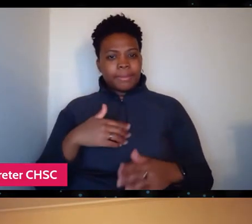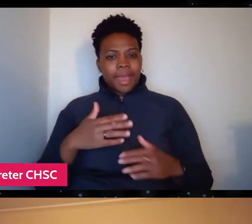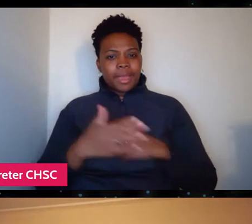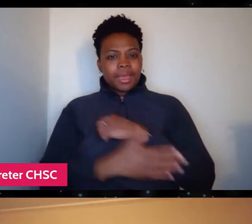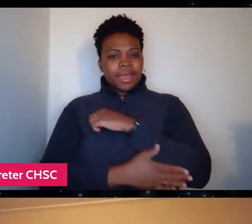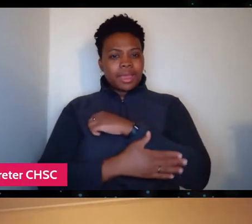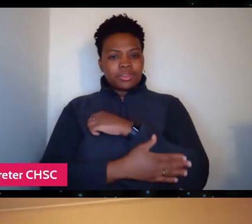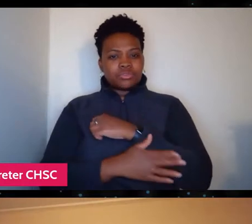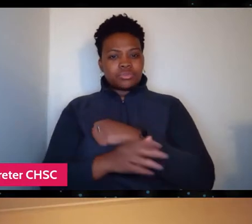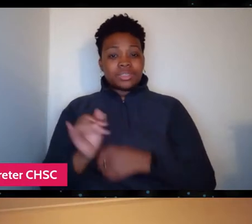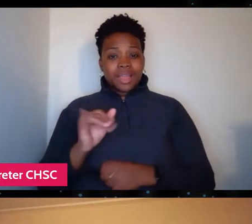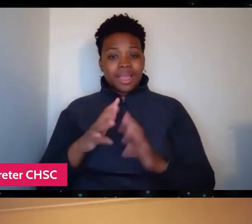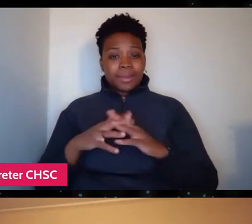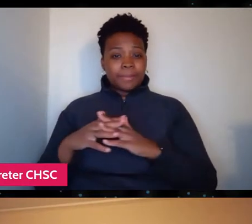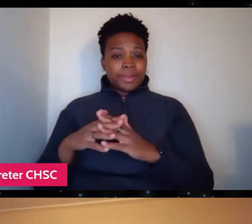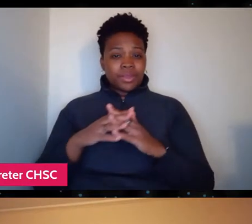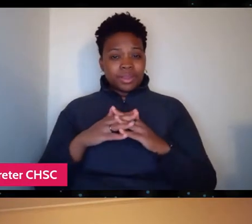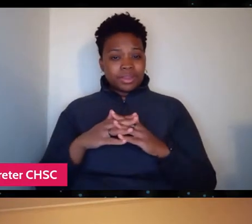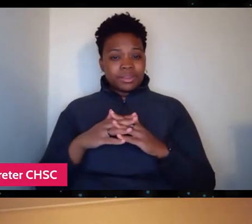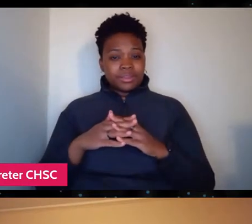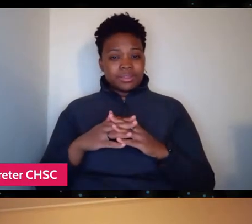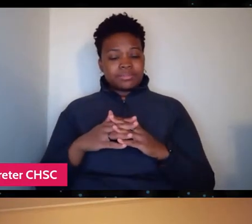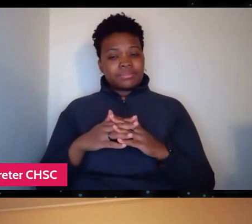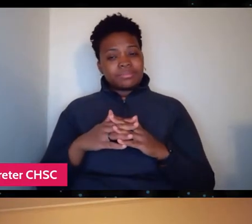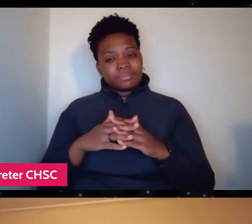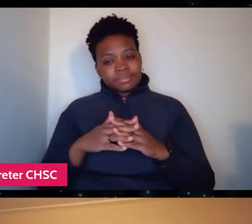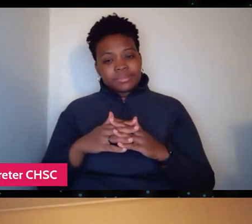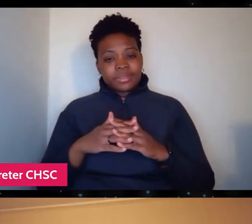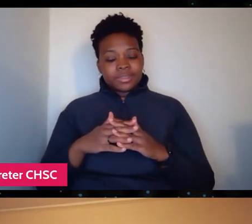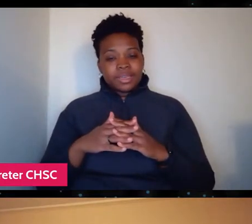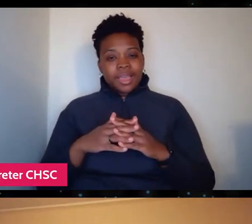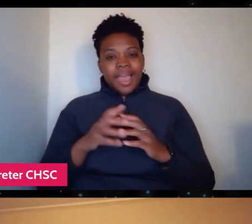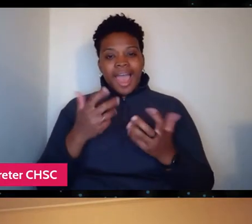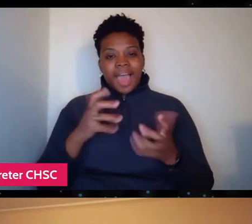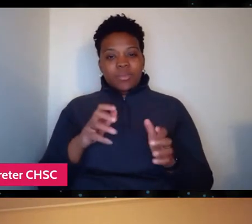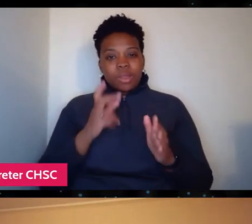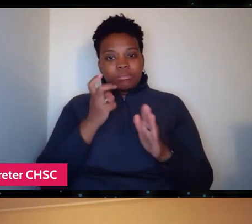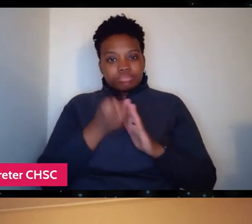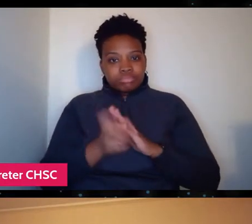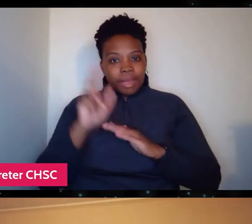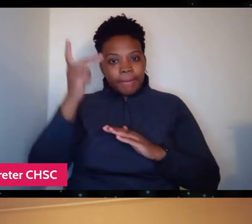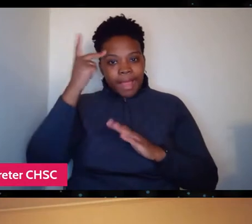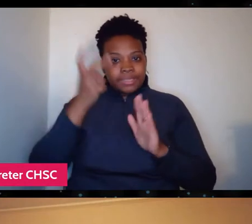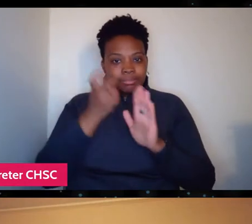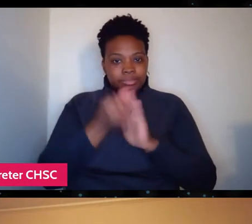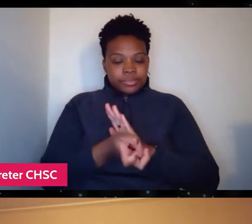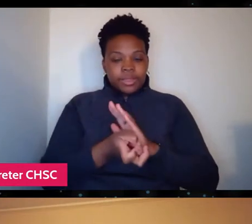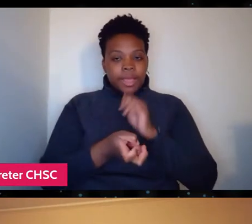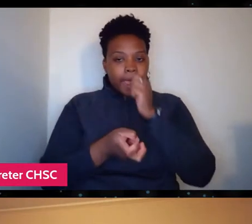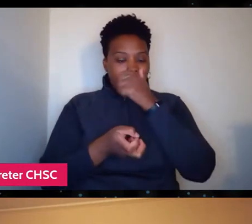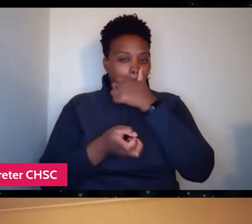So without getting political about it, I think the system does need to change.